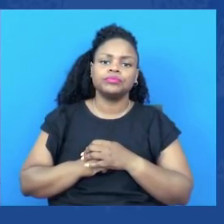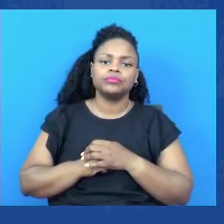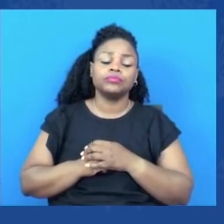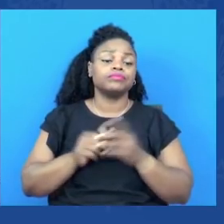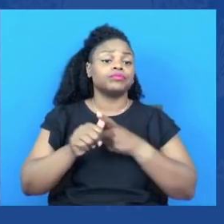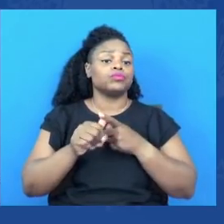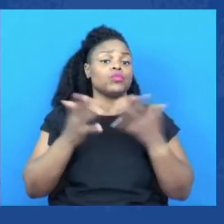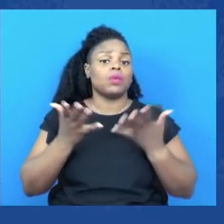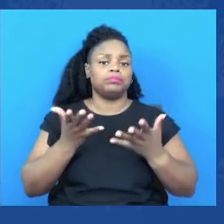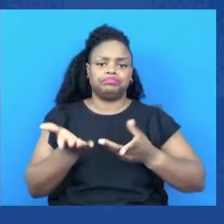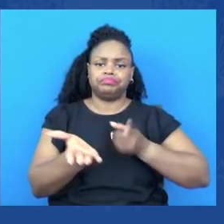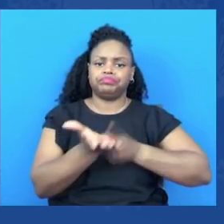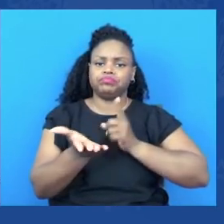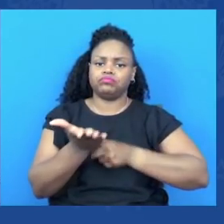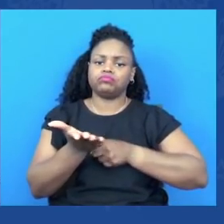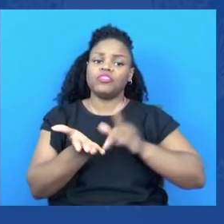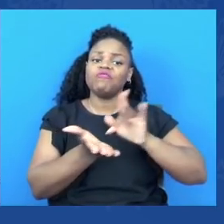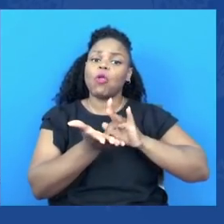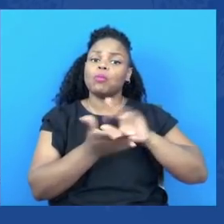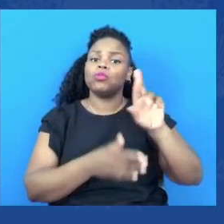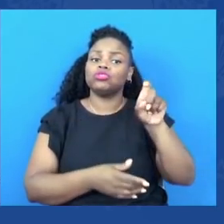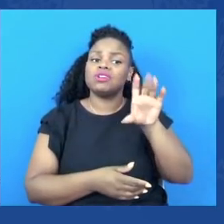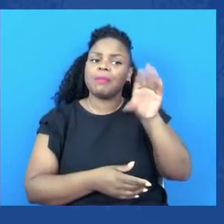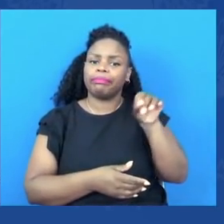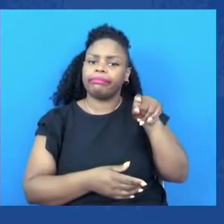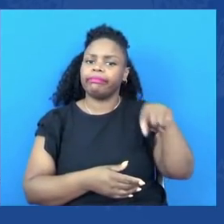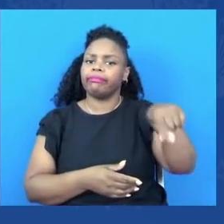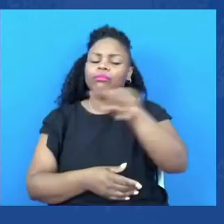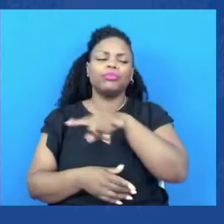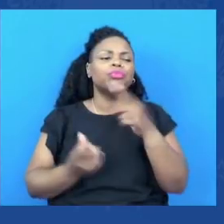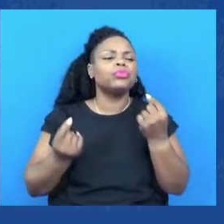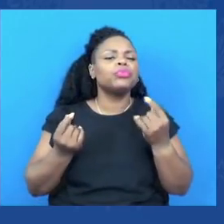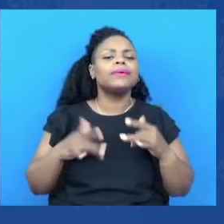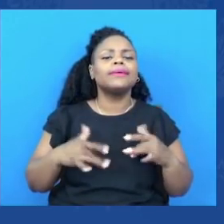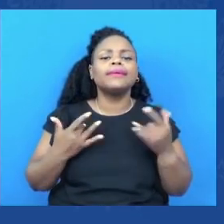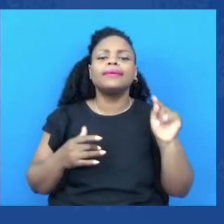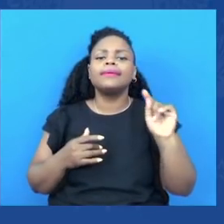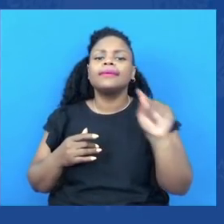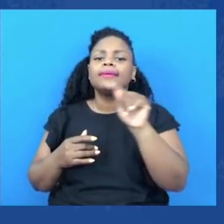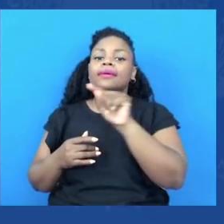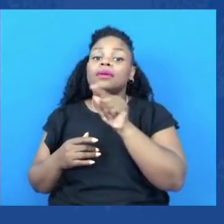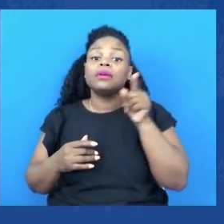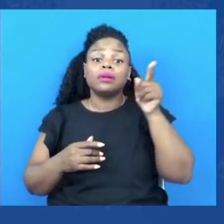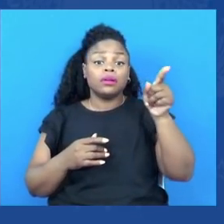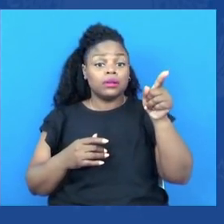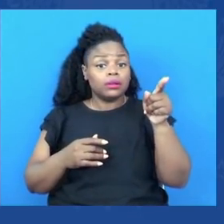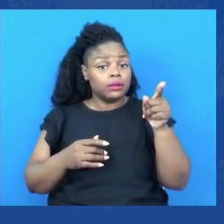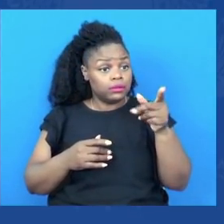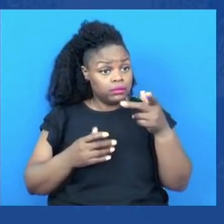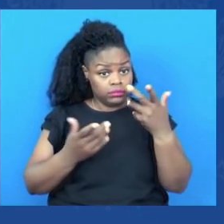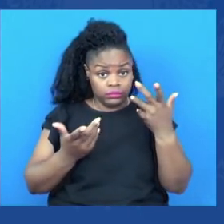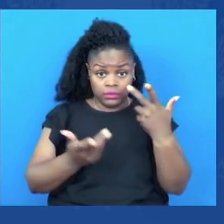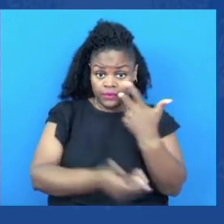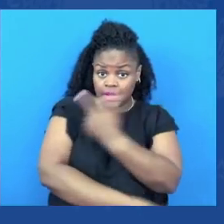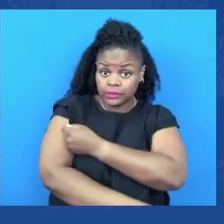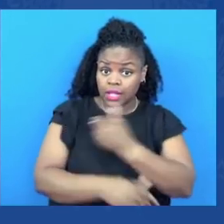Look no further than the vaccines they are manufacturing and delivering that are helping us beat this pandemic and save lives.